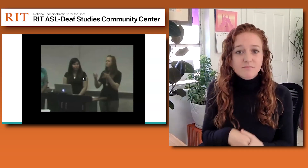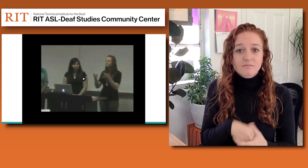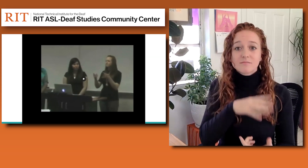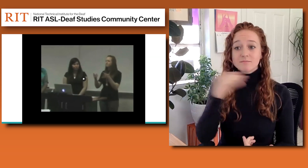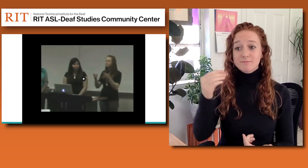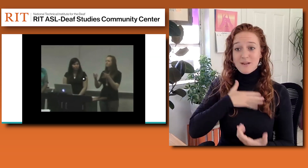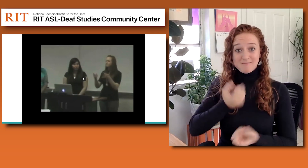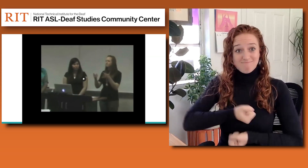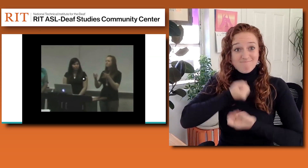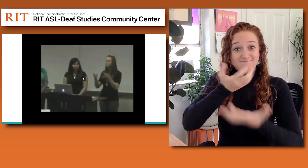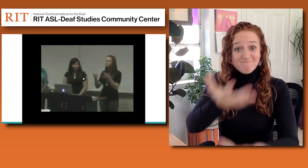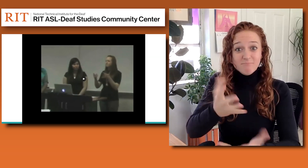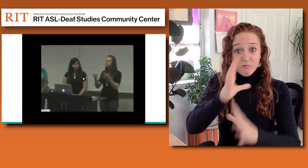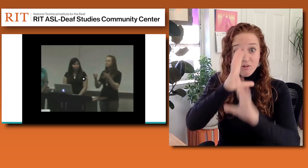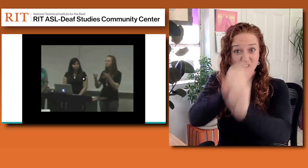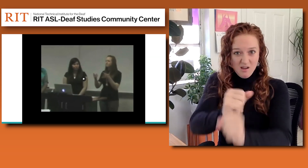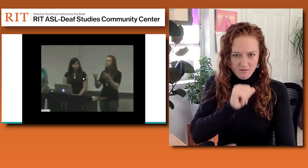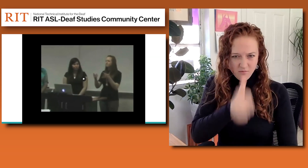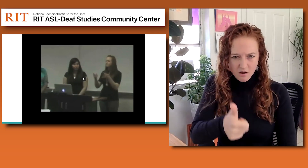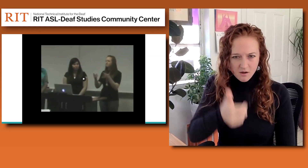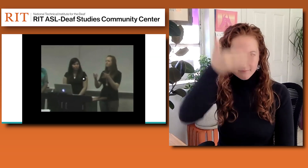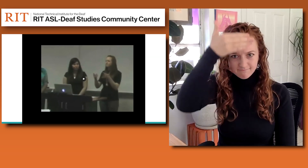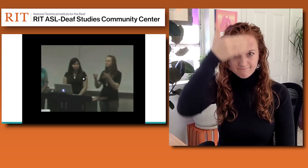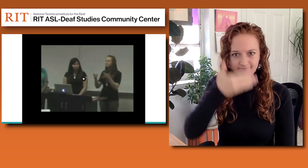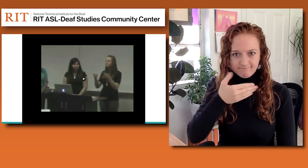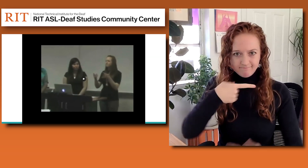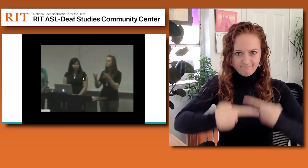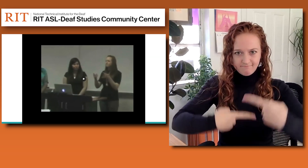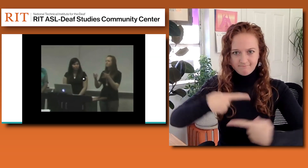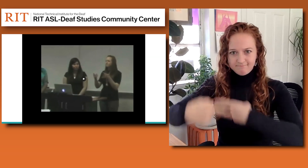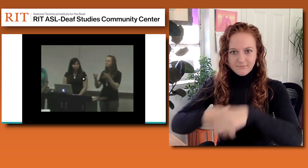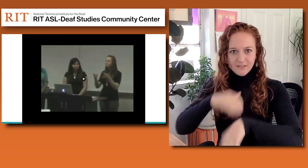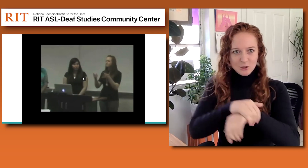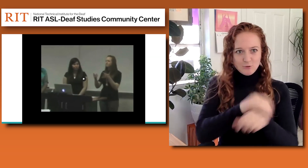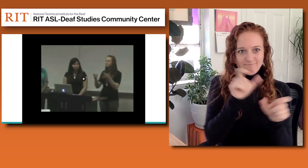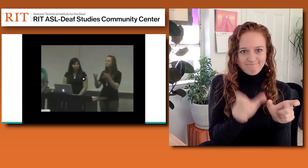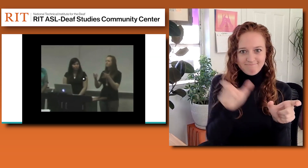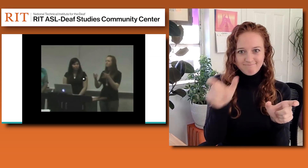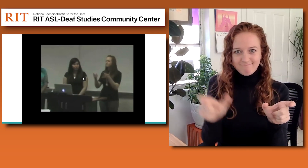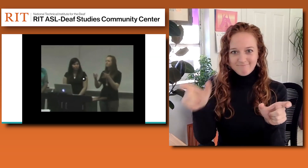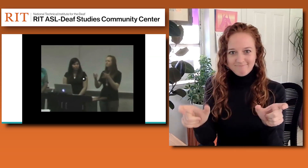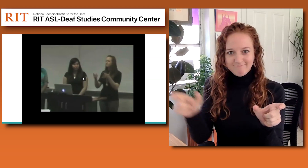I was using a lot of initialized sign. Um, I had no emotion in my sign,